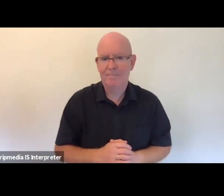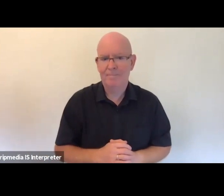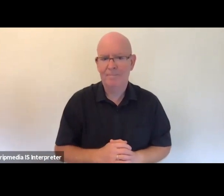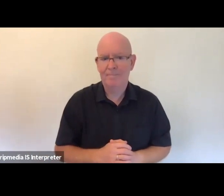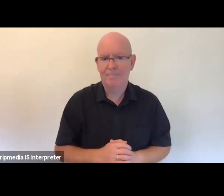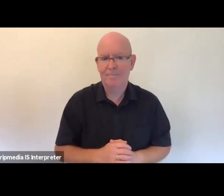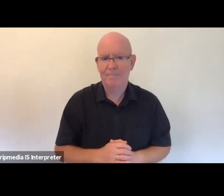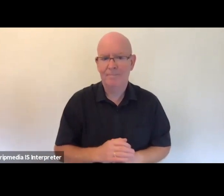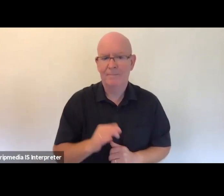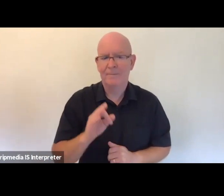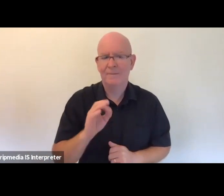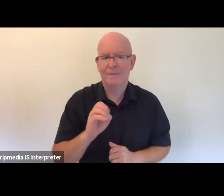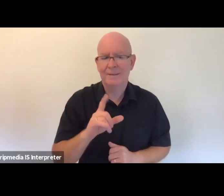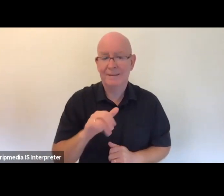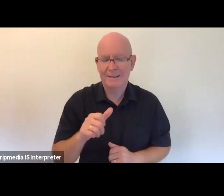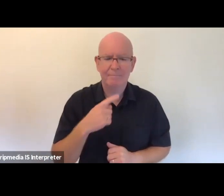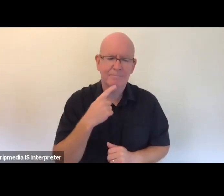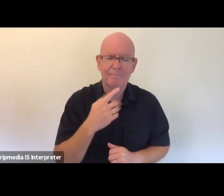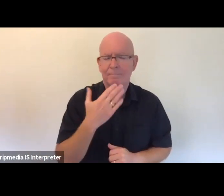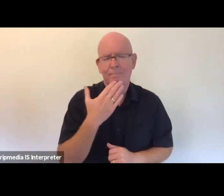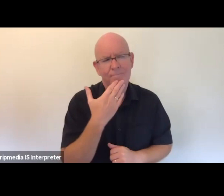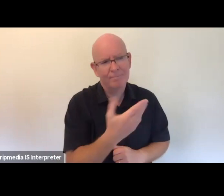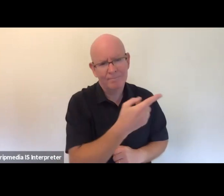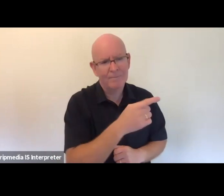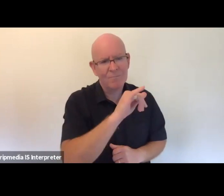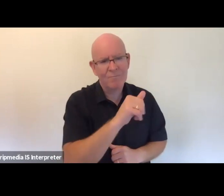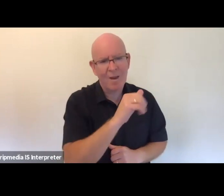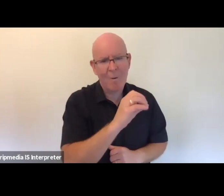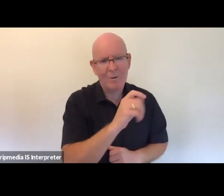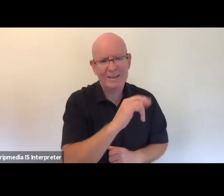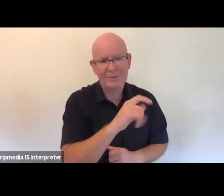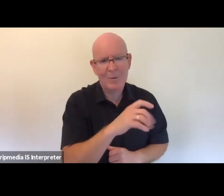So, we’ll make sure that we back to you on any outstanding questions that you have.